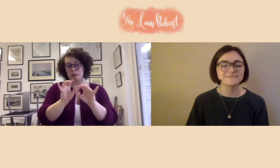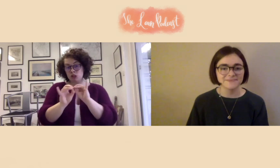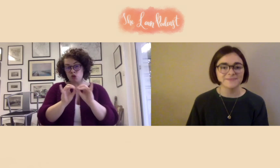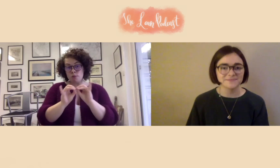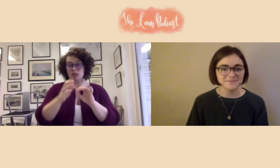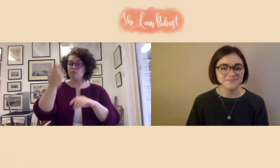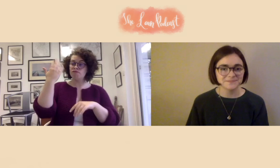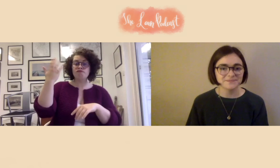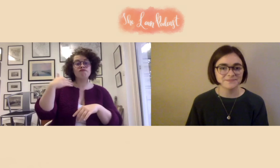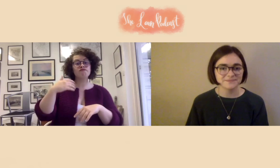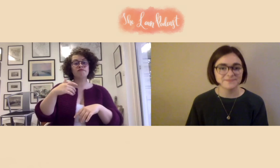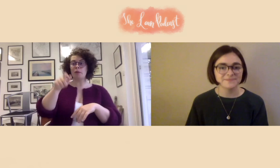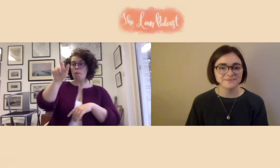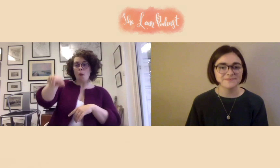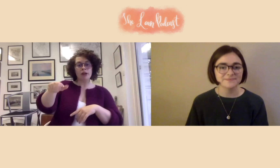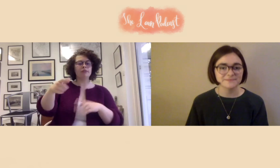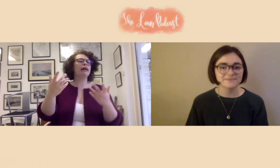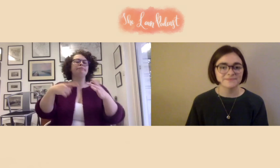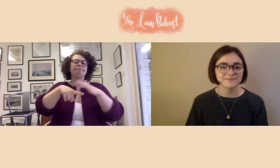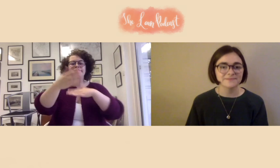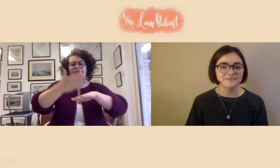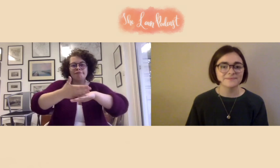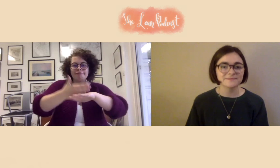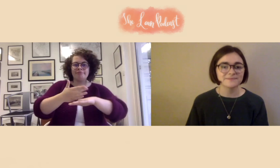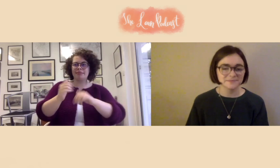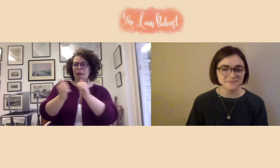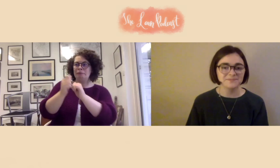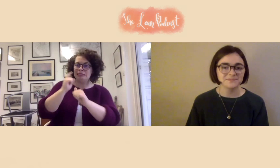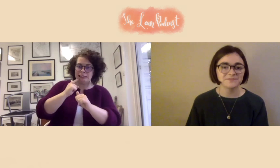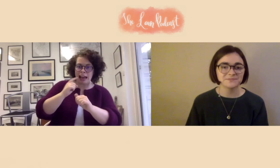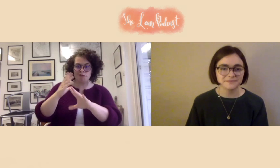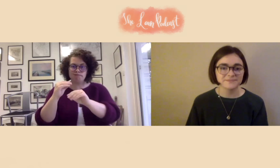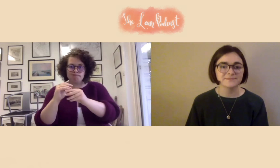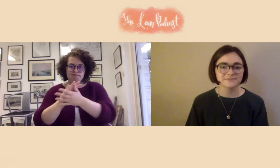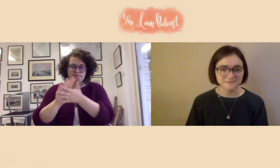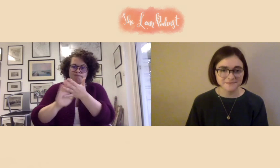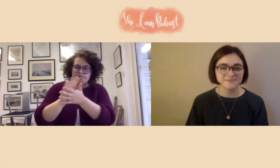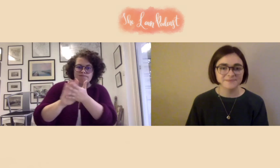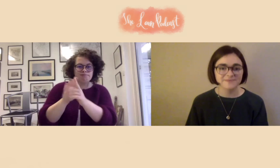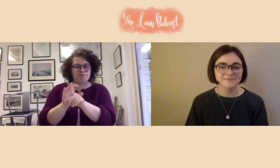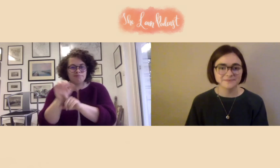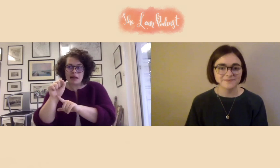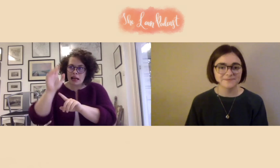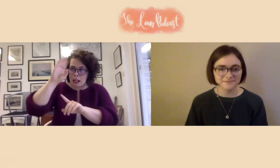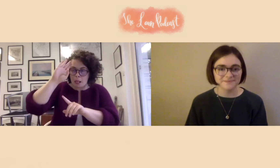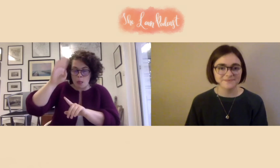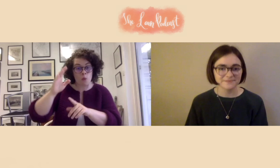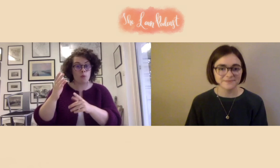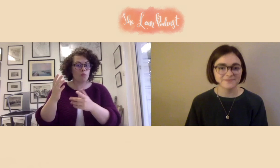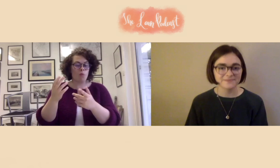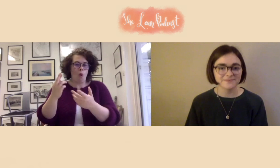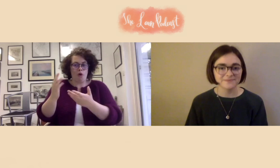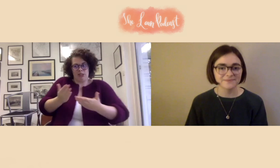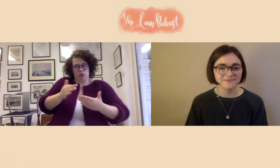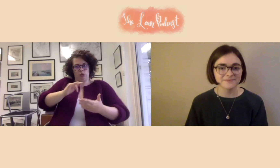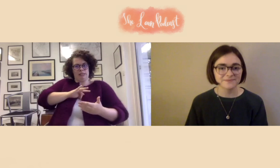So before, as an interpreter, you'd go upto a task, chat with a desk person, have that like little chat. You kind of give them a background